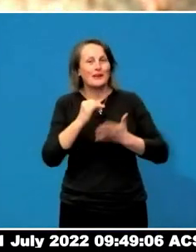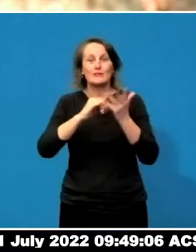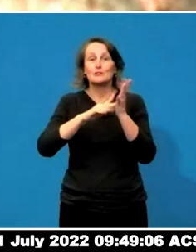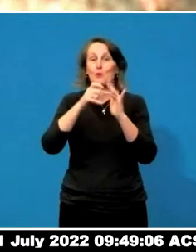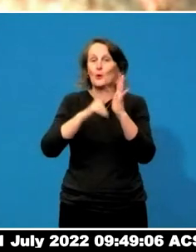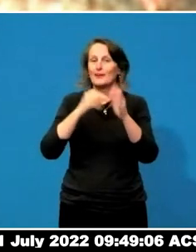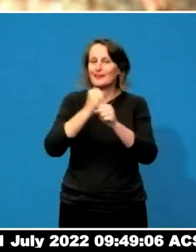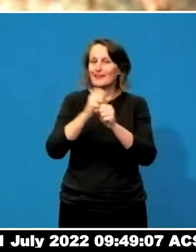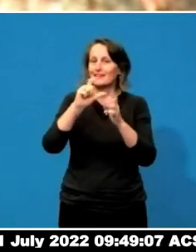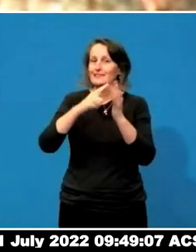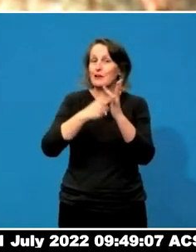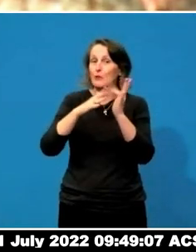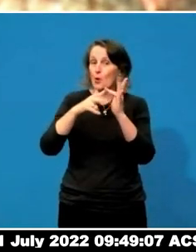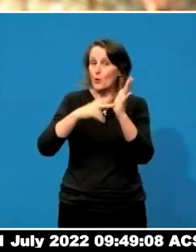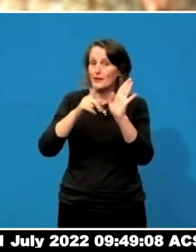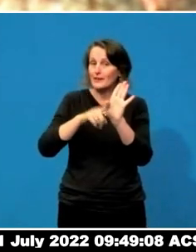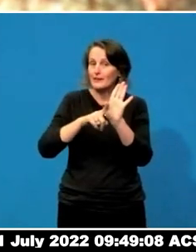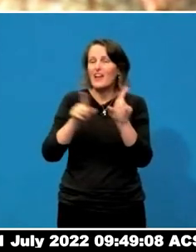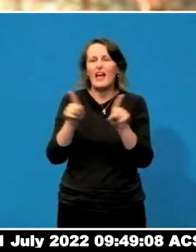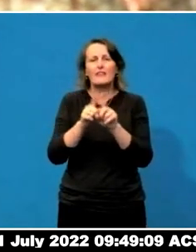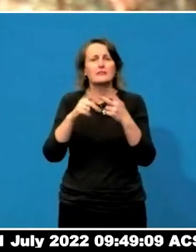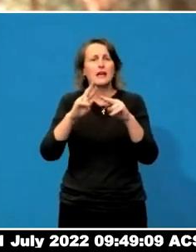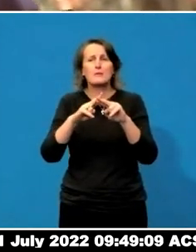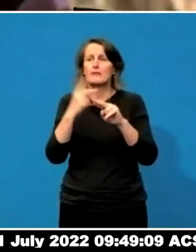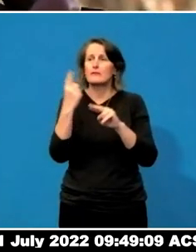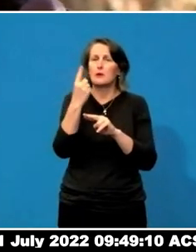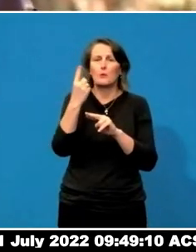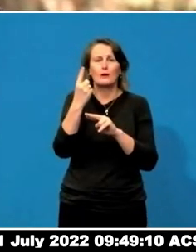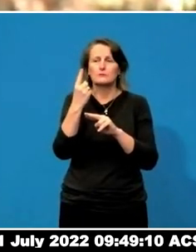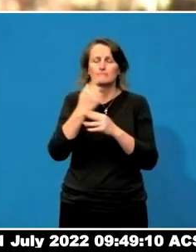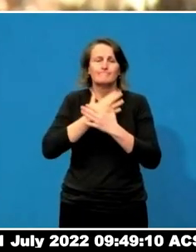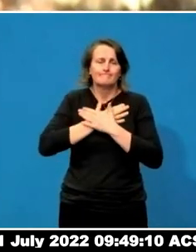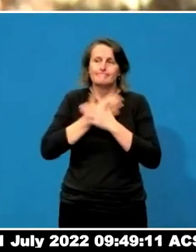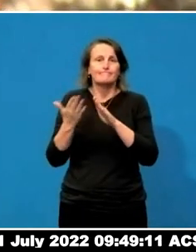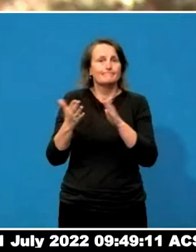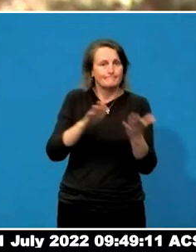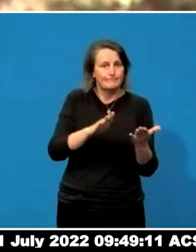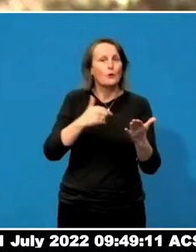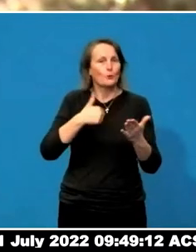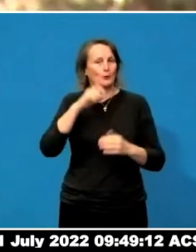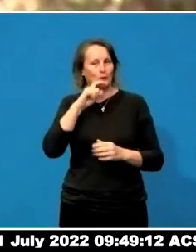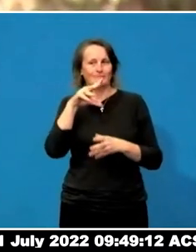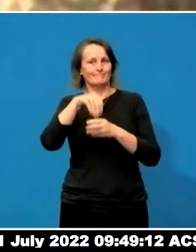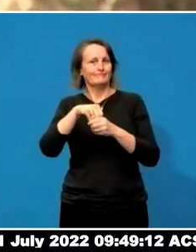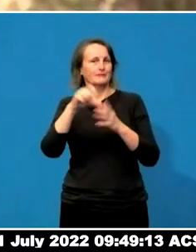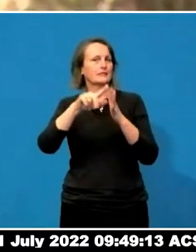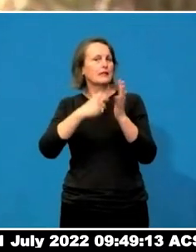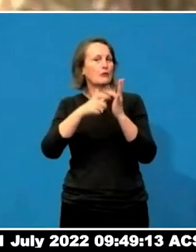of a loved one. So the girls will lead our smoking ceremony and if we invite you all to join in and take part in our smoking ceremony.